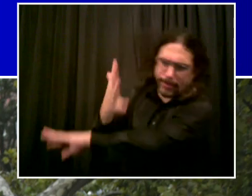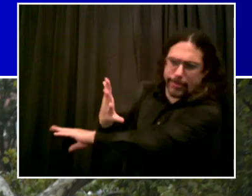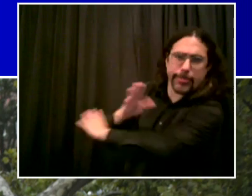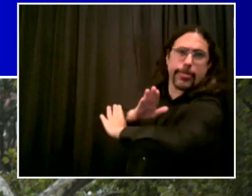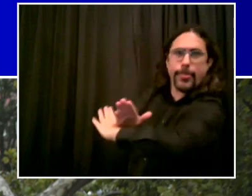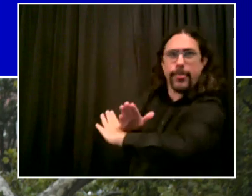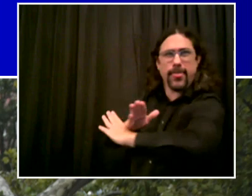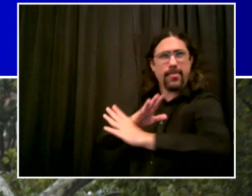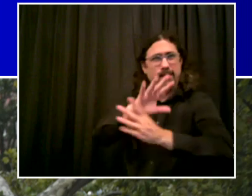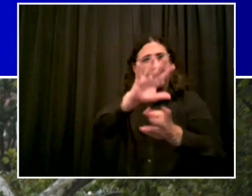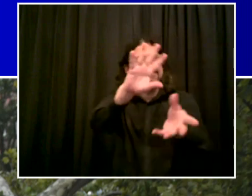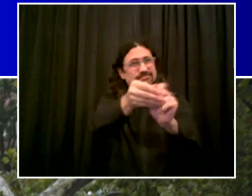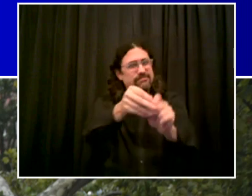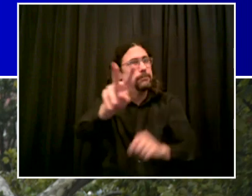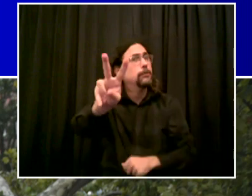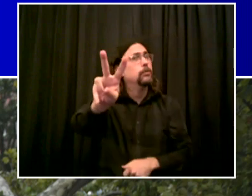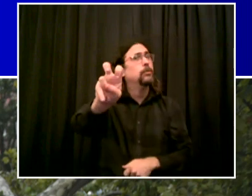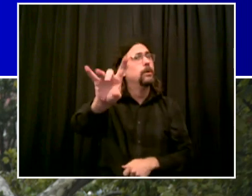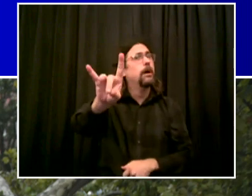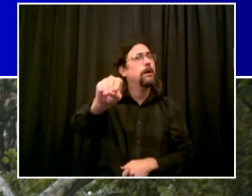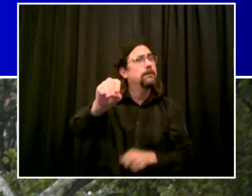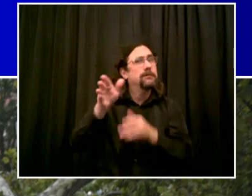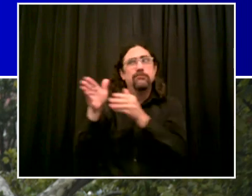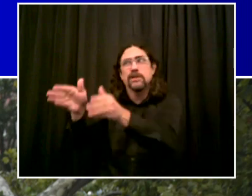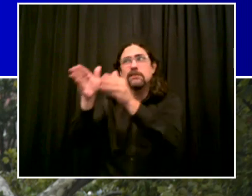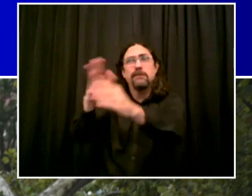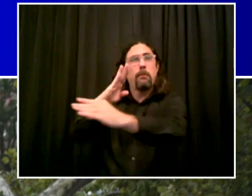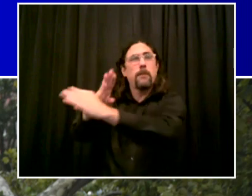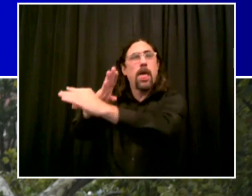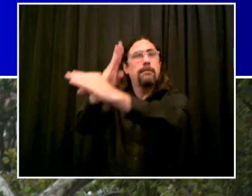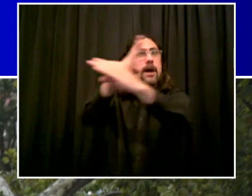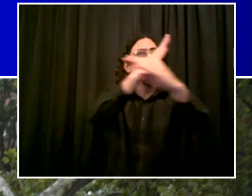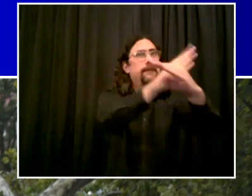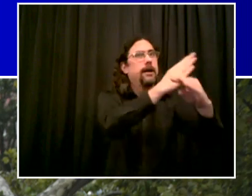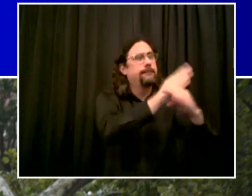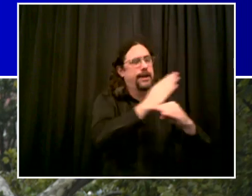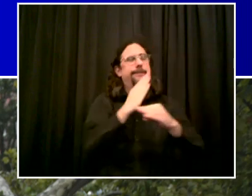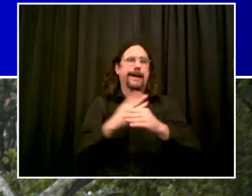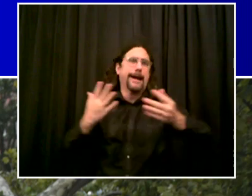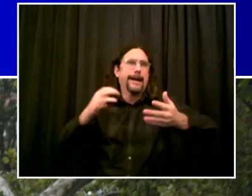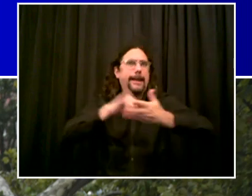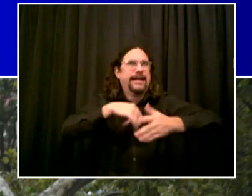END OF THE DAY. AND WE HOPE THE REST WILL BE RESOLVED BY SATURDAY.